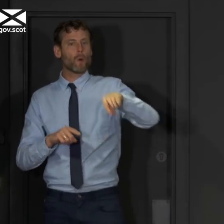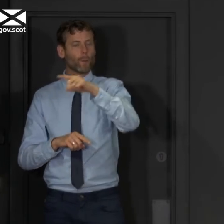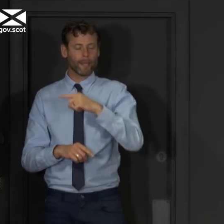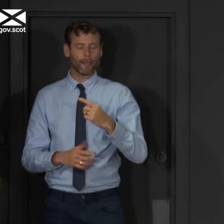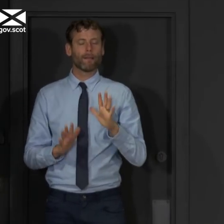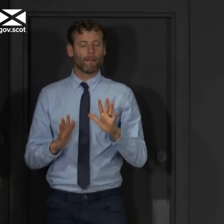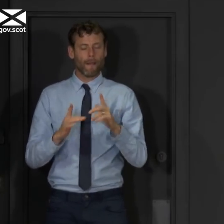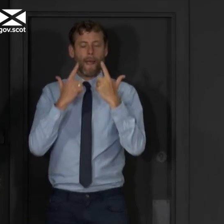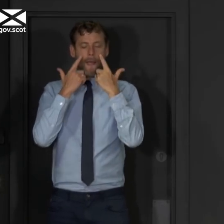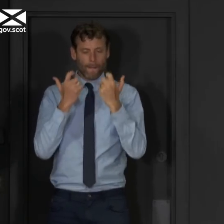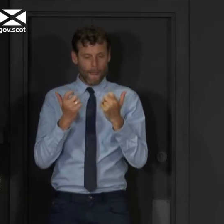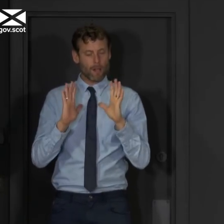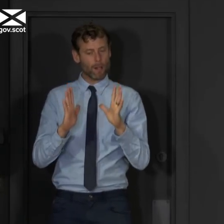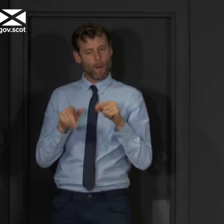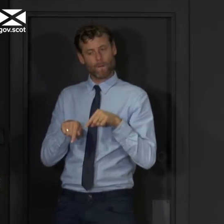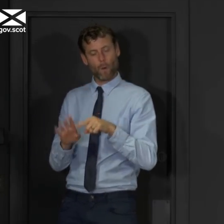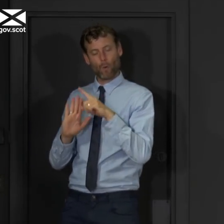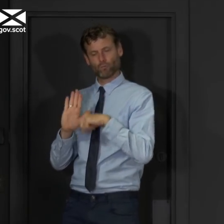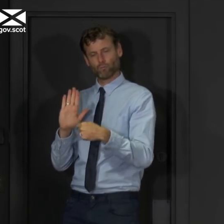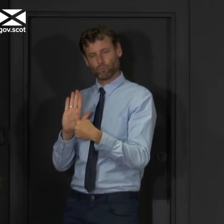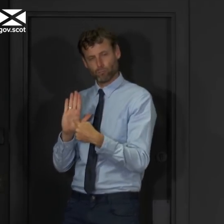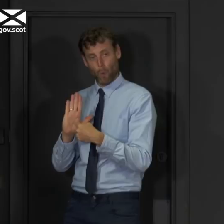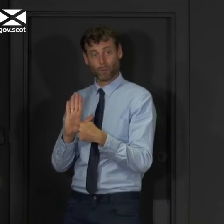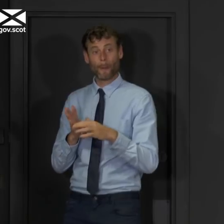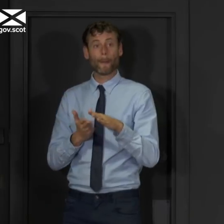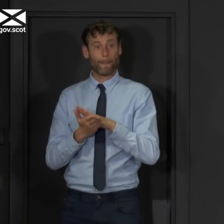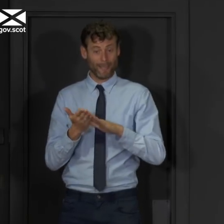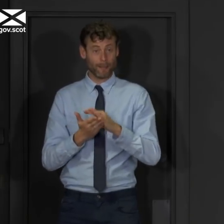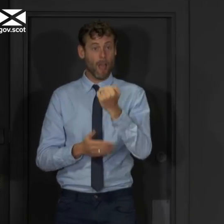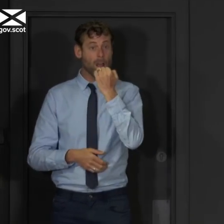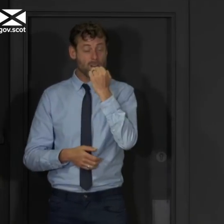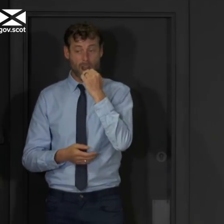then we will continue to see the progress that I have been reporting in recent days,